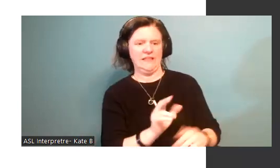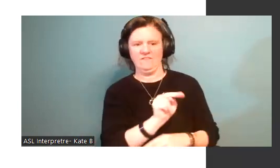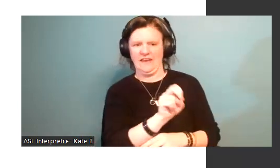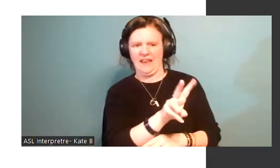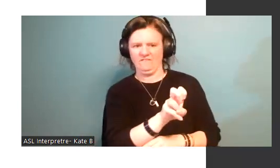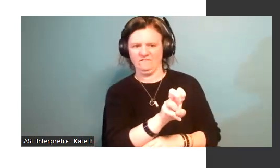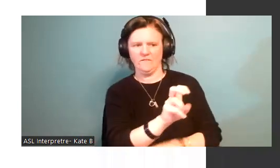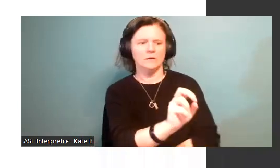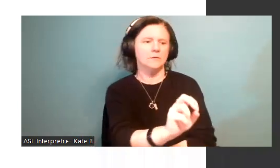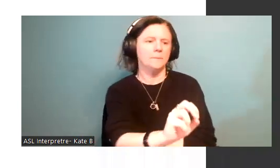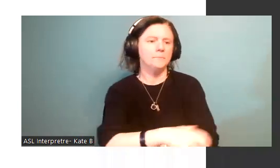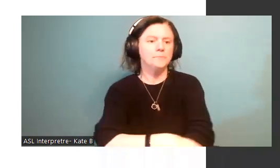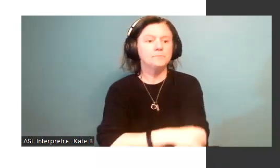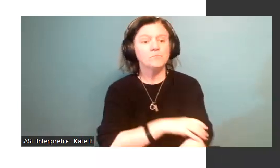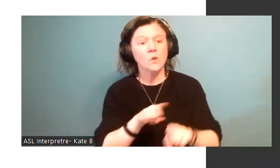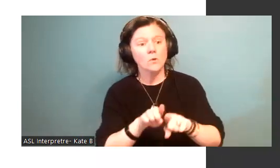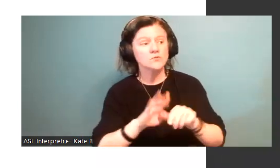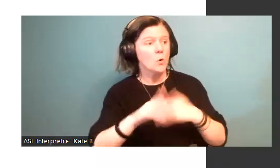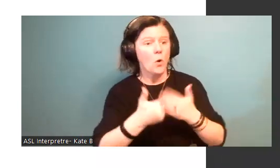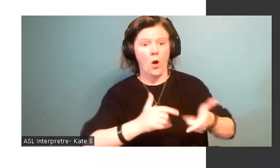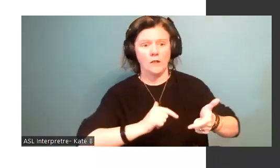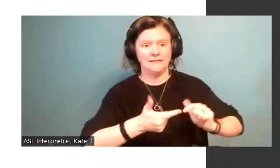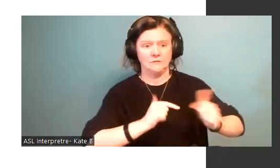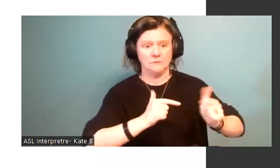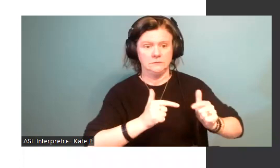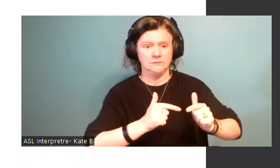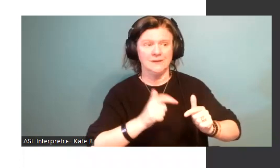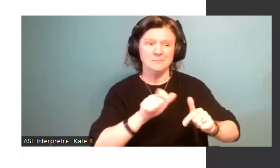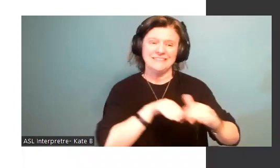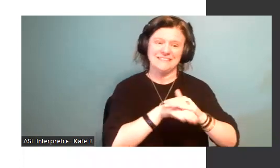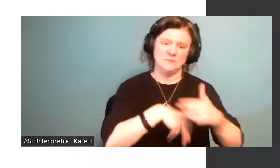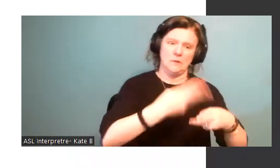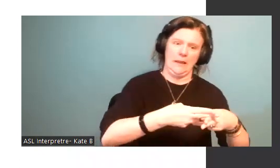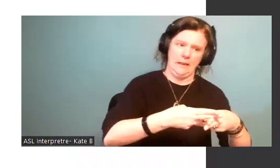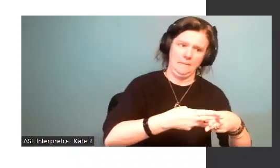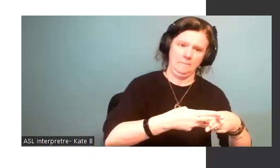It might fire twice or it might not fire at all.